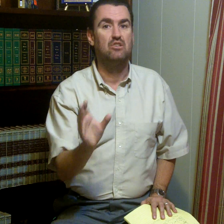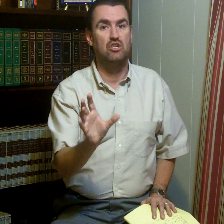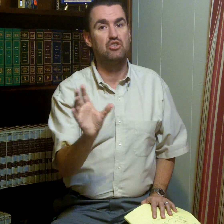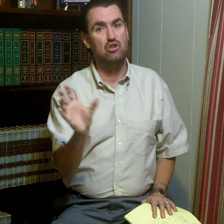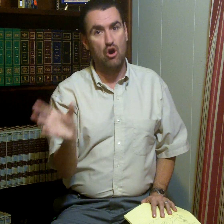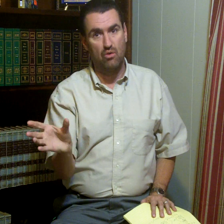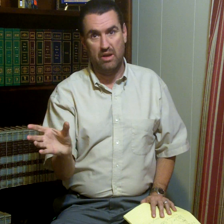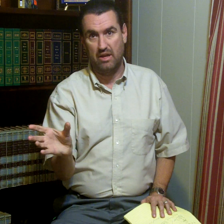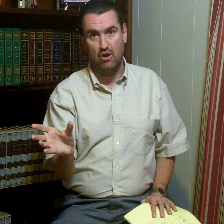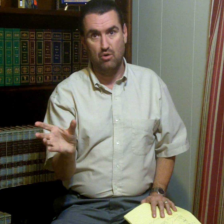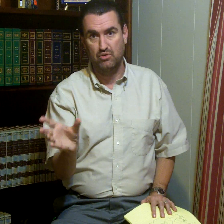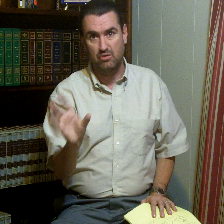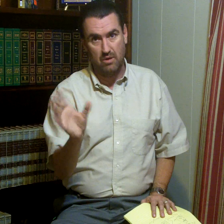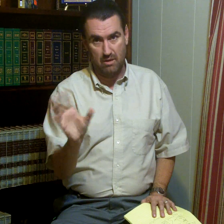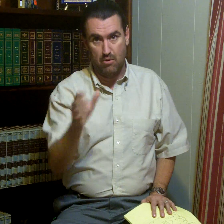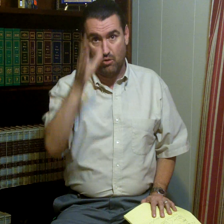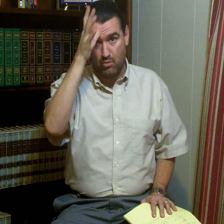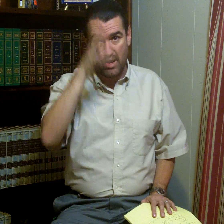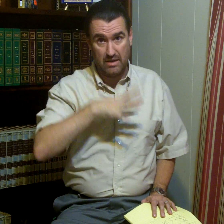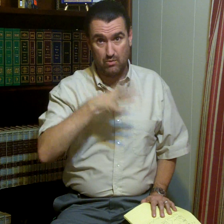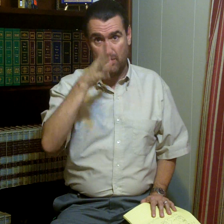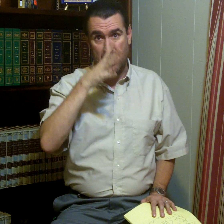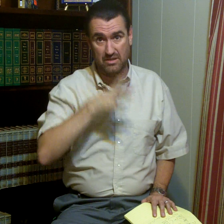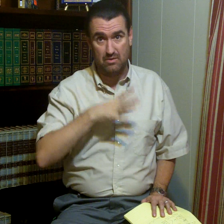just know that it goes both ways with that